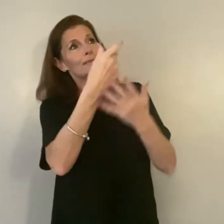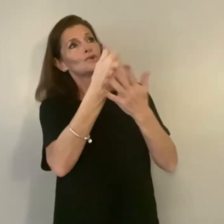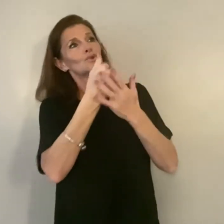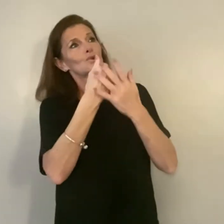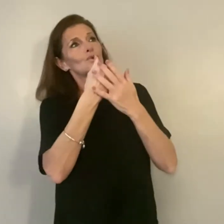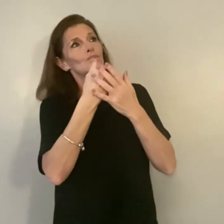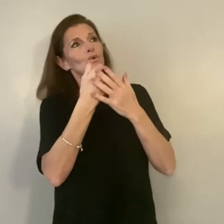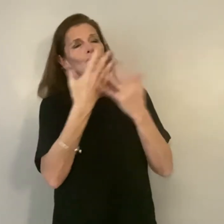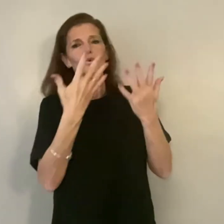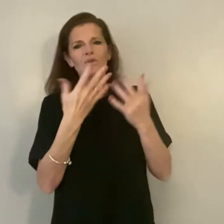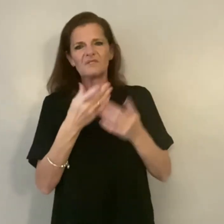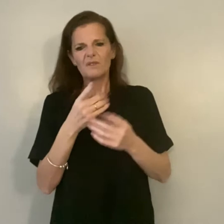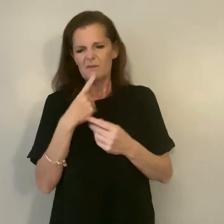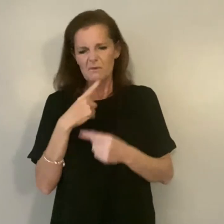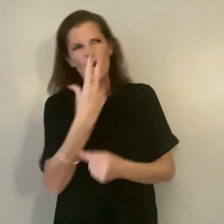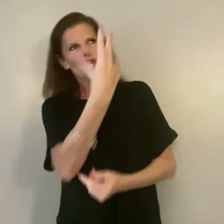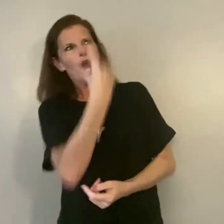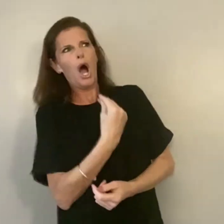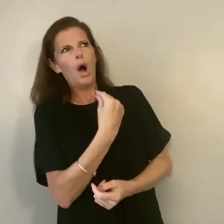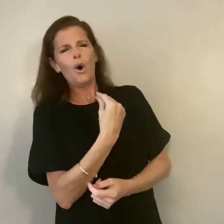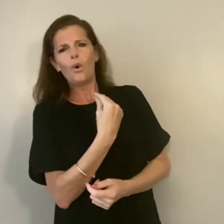not just to be the guy with the whip that says no,